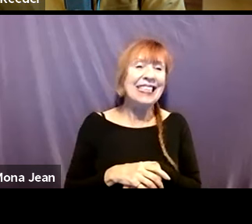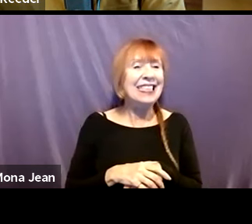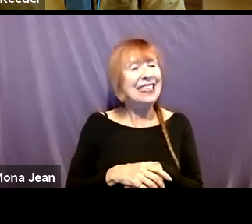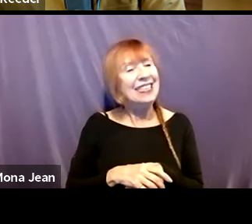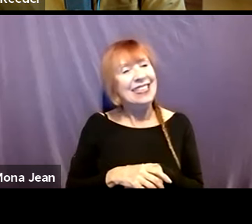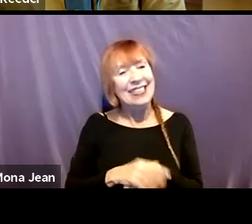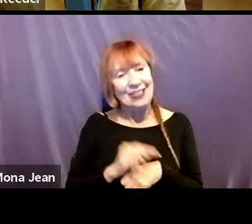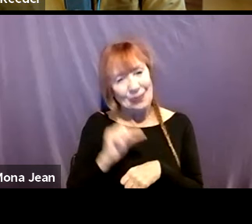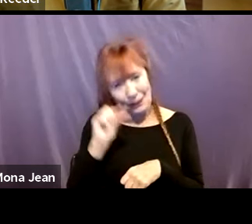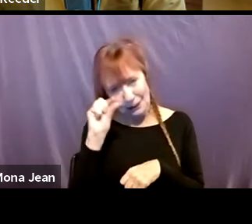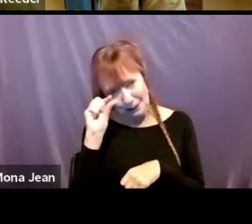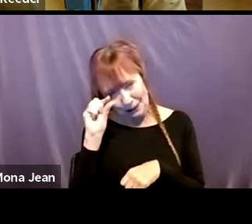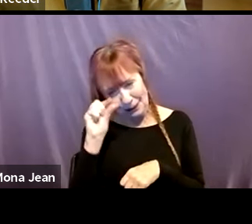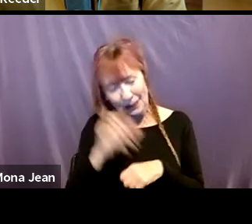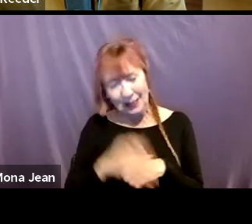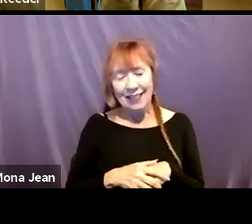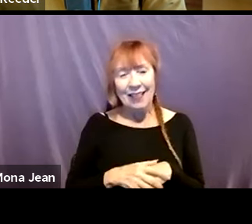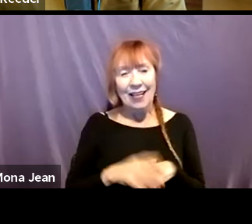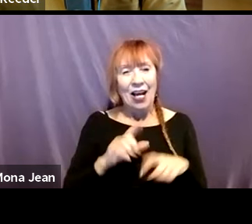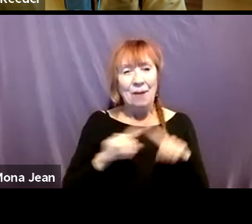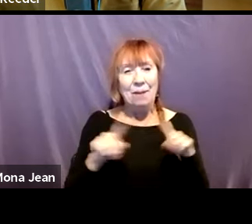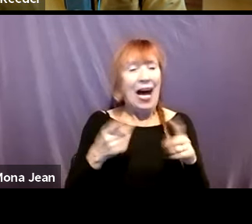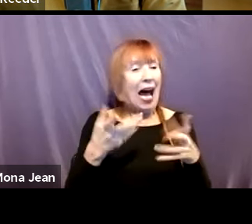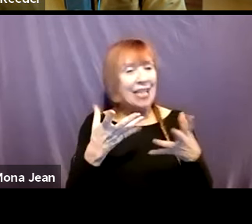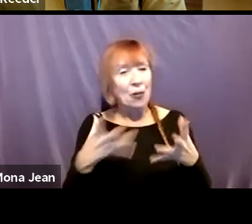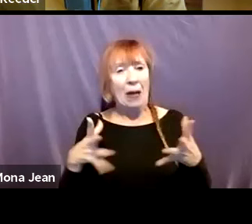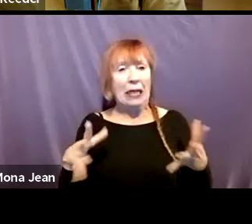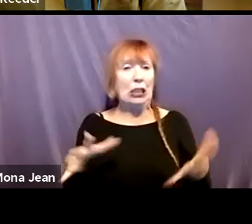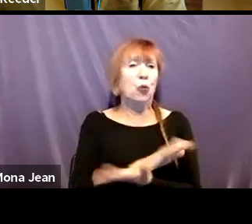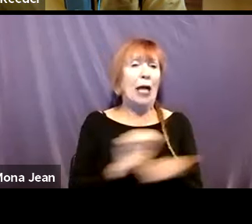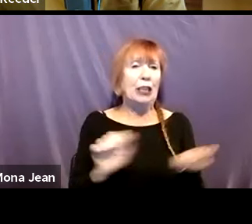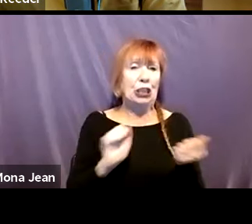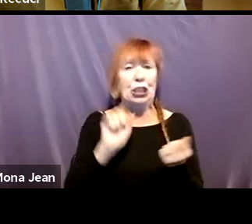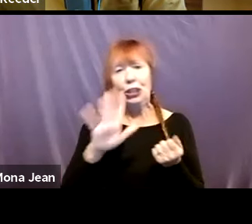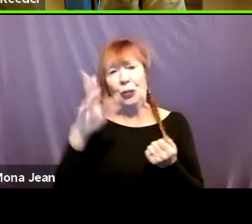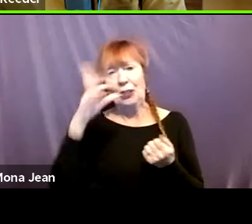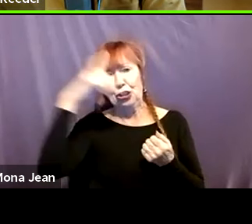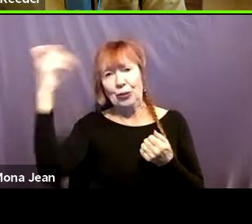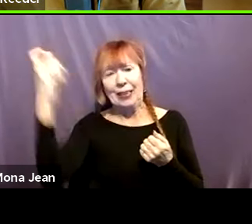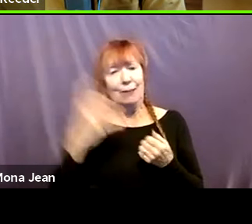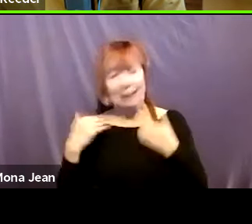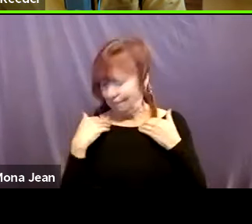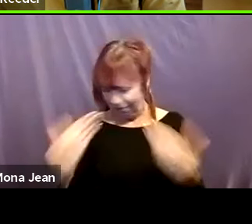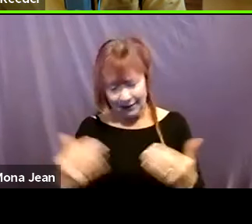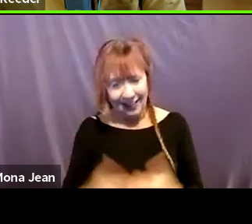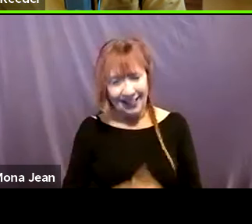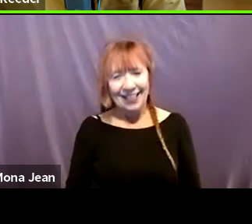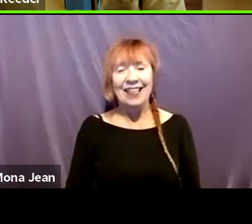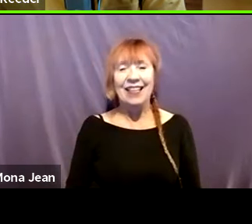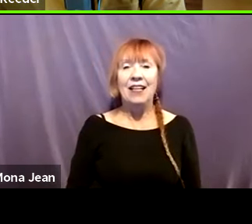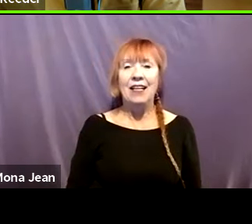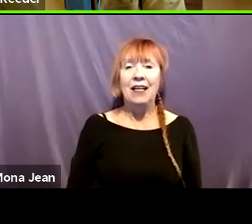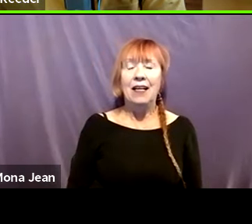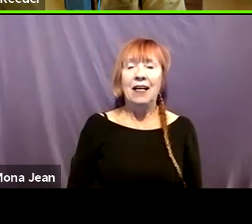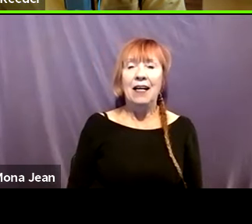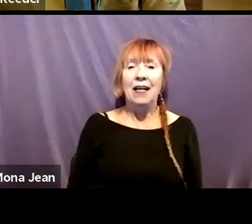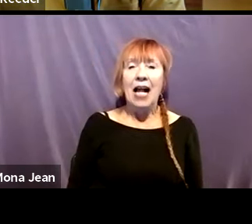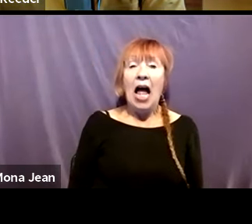But that shouldn't just like crush anyone's dreams, 'cause you could be that person. You never know. Totally. I was that person, I was that person, so it happens.